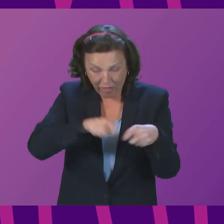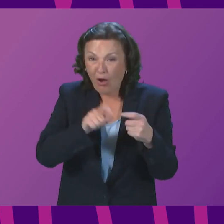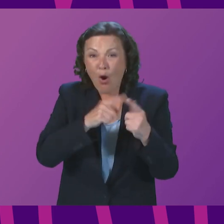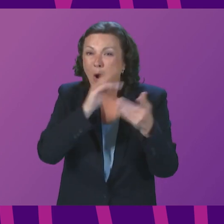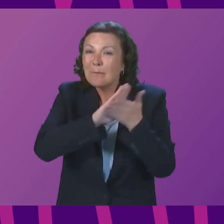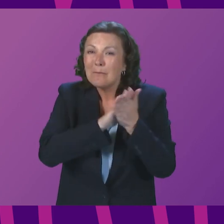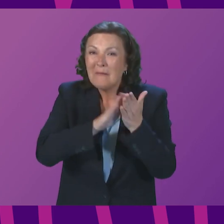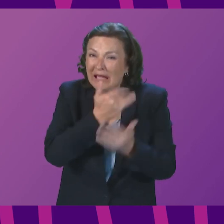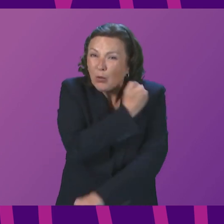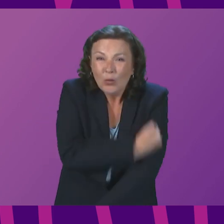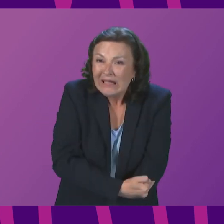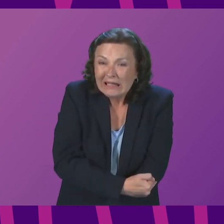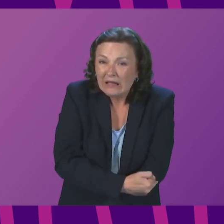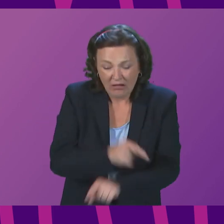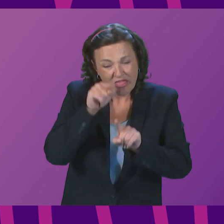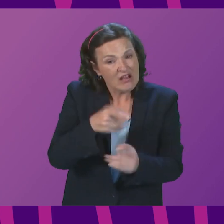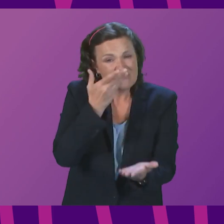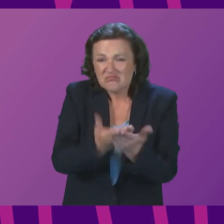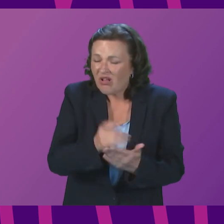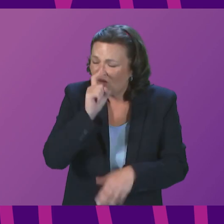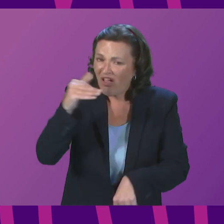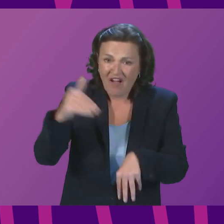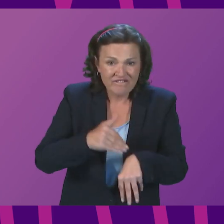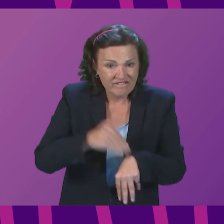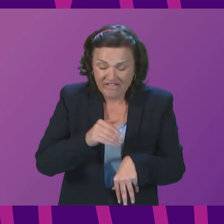The bill will impact on devolved responsibilities.